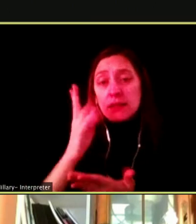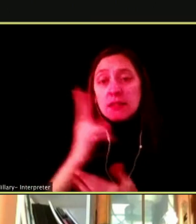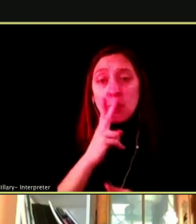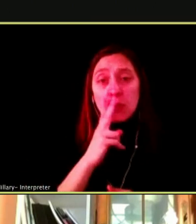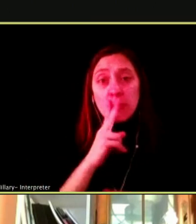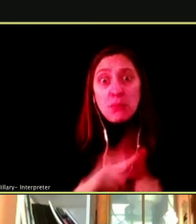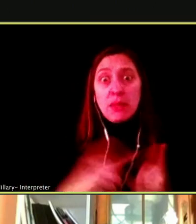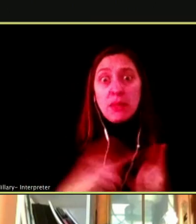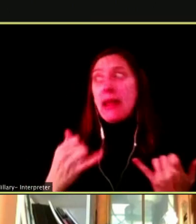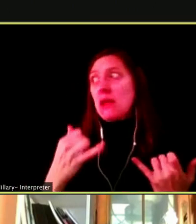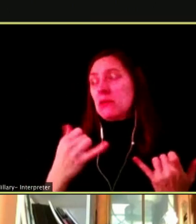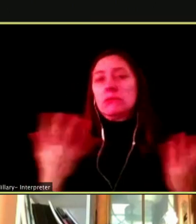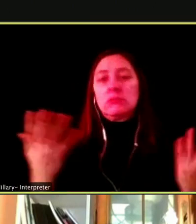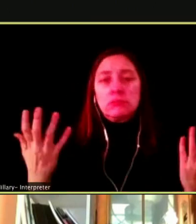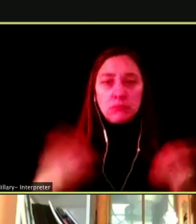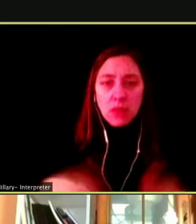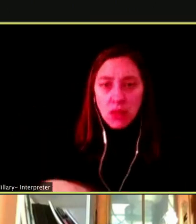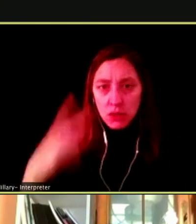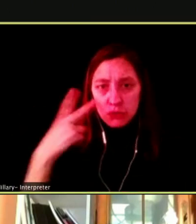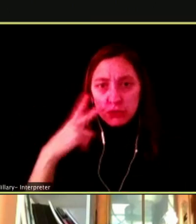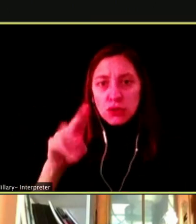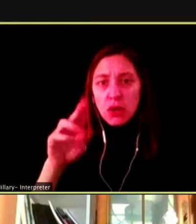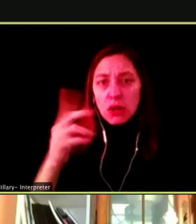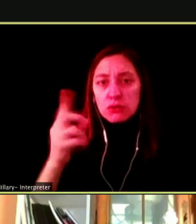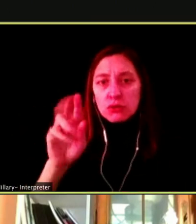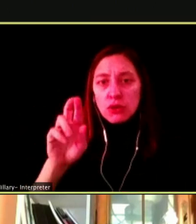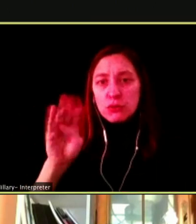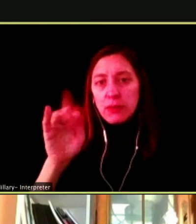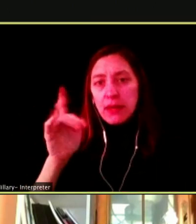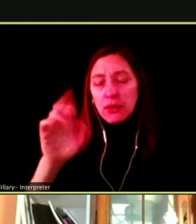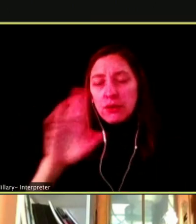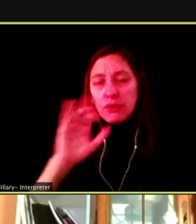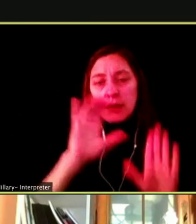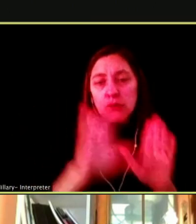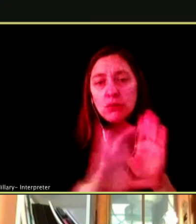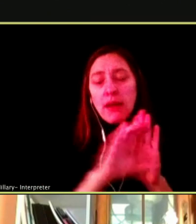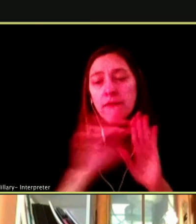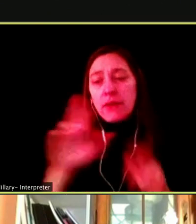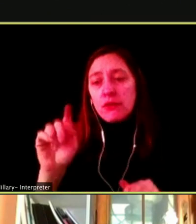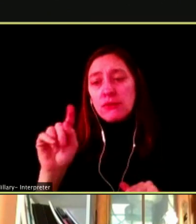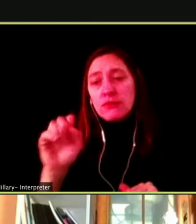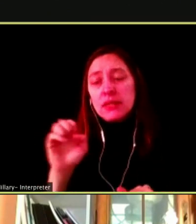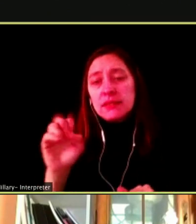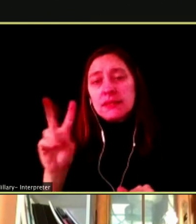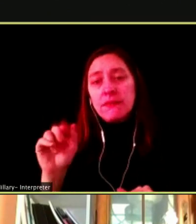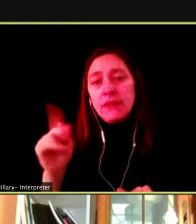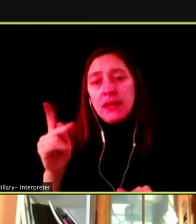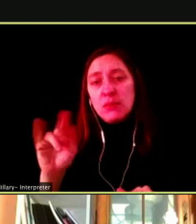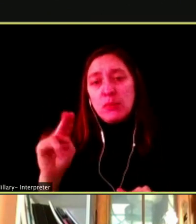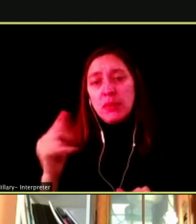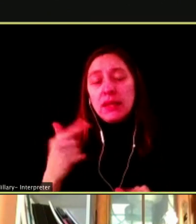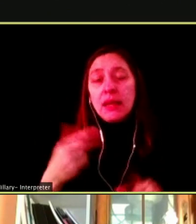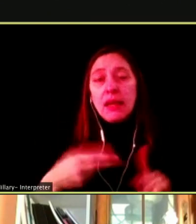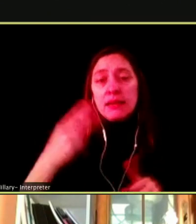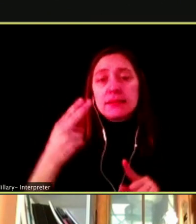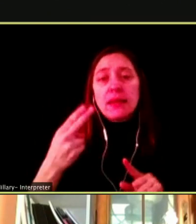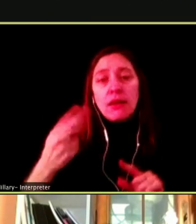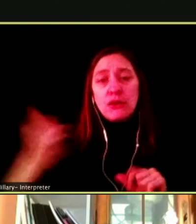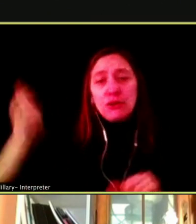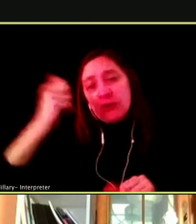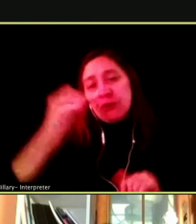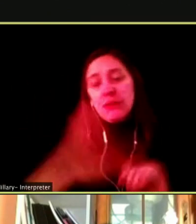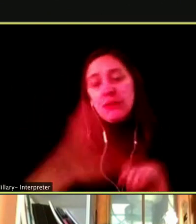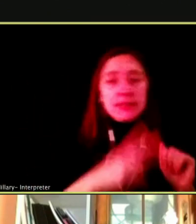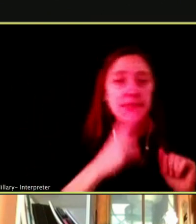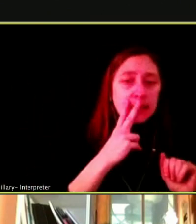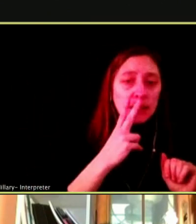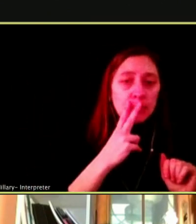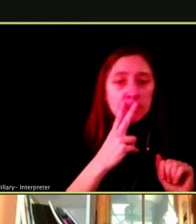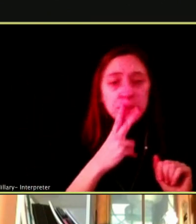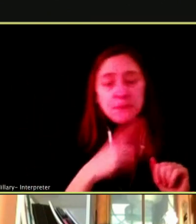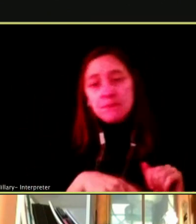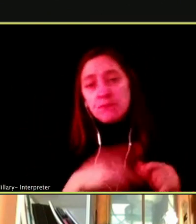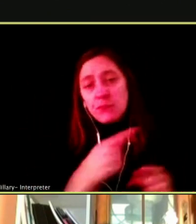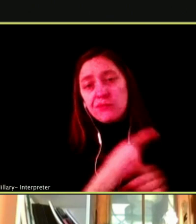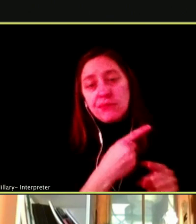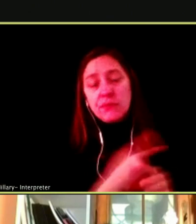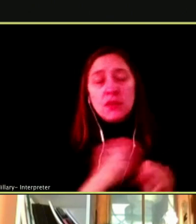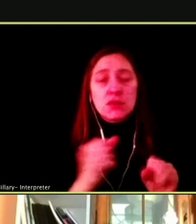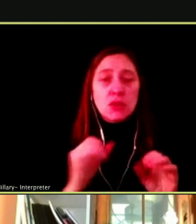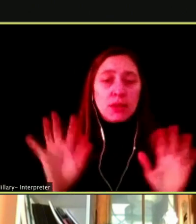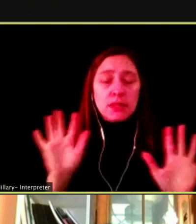WHEN HE SAW THAT GRAPH AND THE RATES OF VAPING IS HIGHER THAN IT WAS FOR CIGARETTE SMOKE.